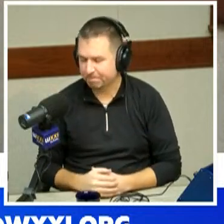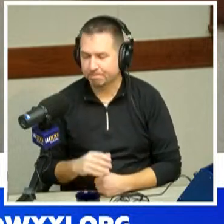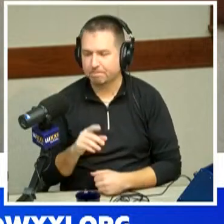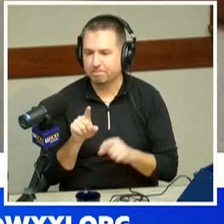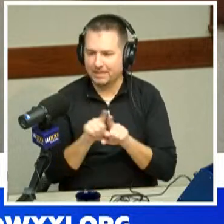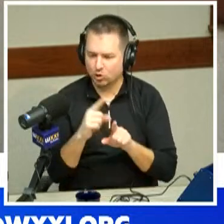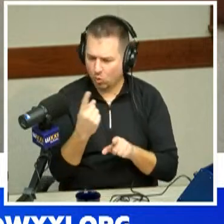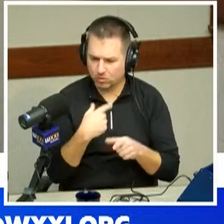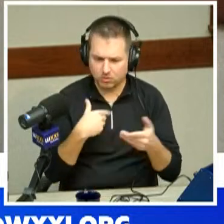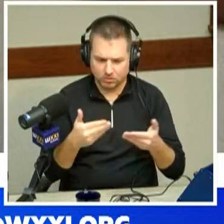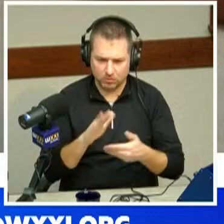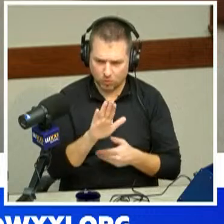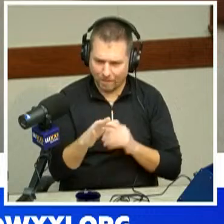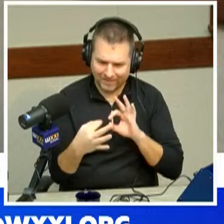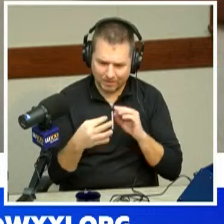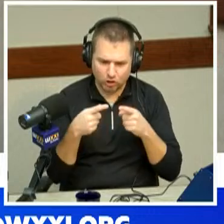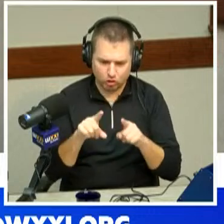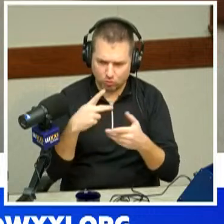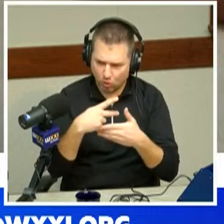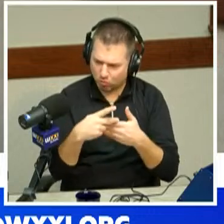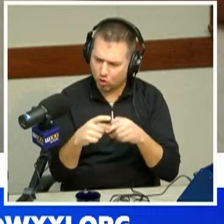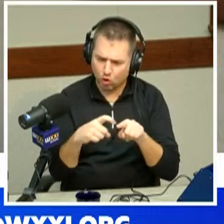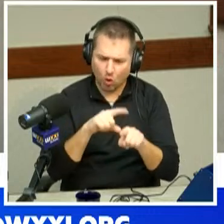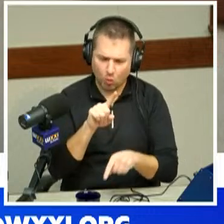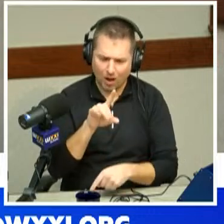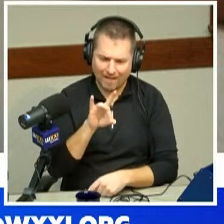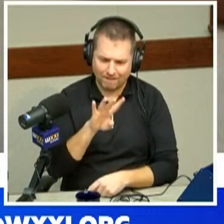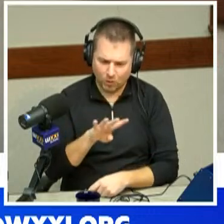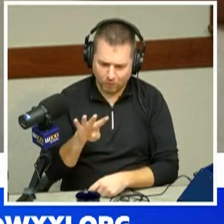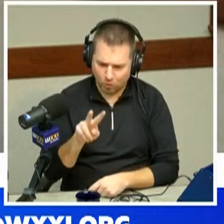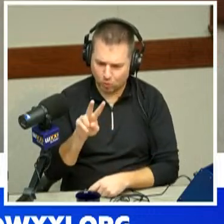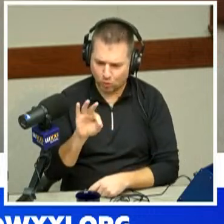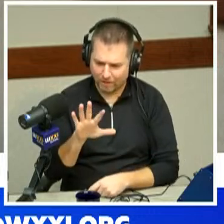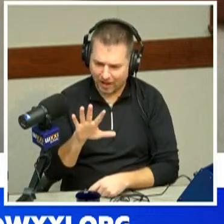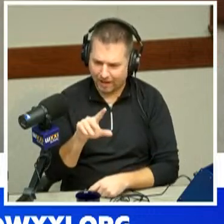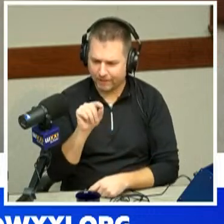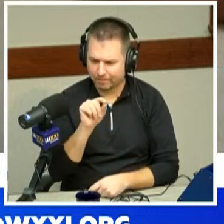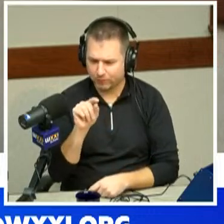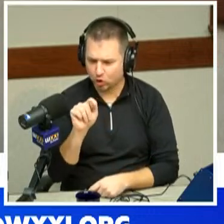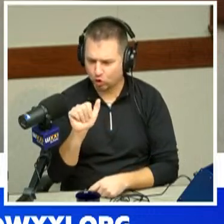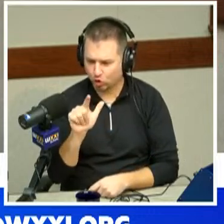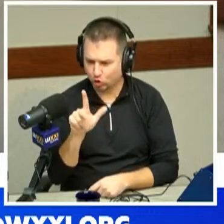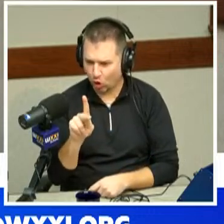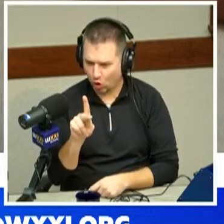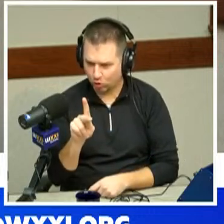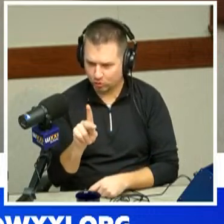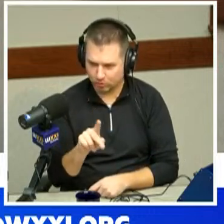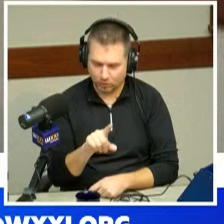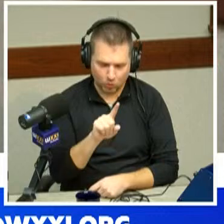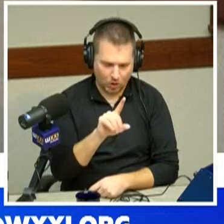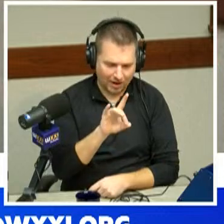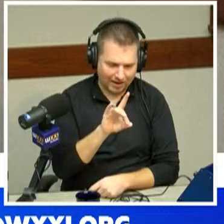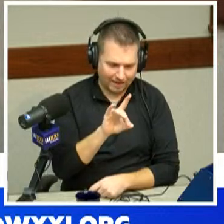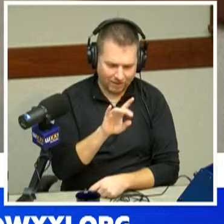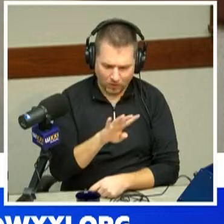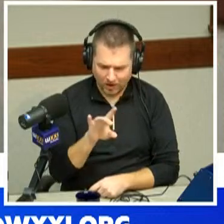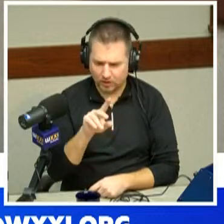invite your feedback during the program by calling 1844 295 talk that's 1844 295-8257